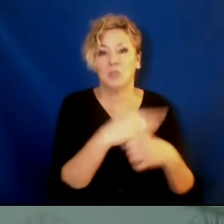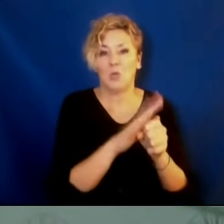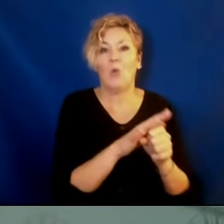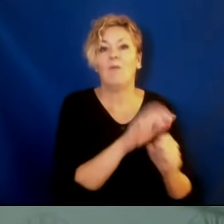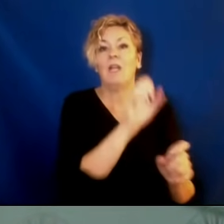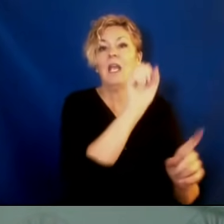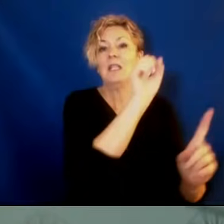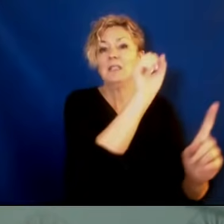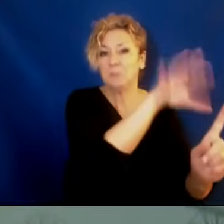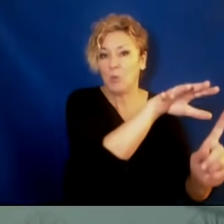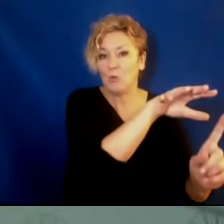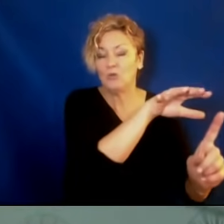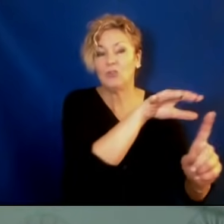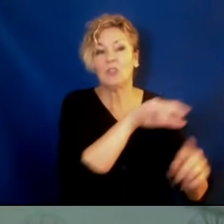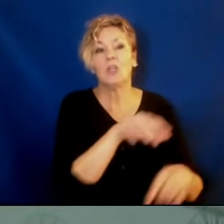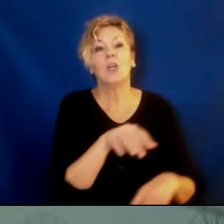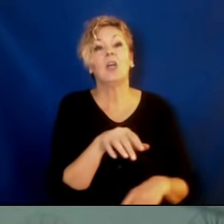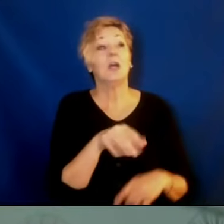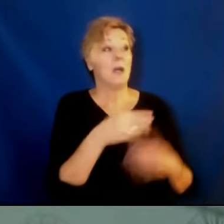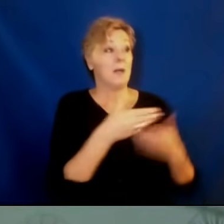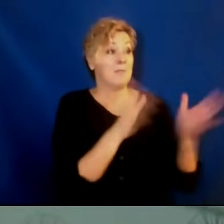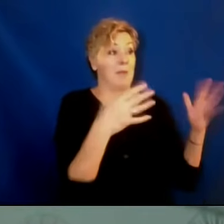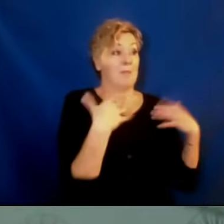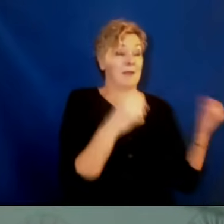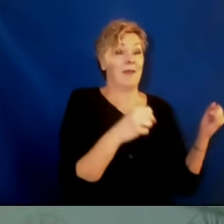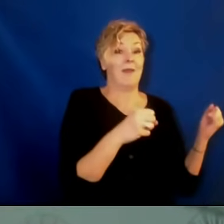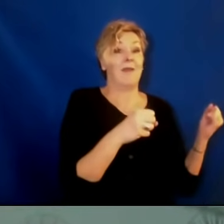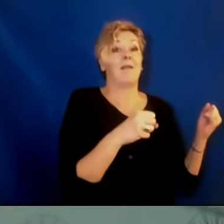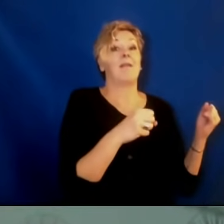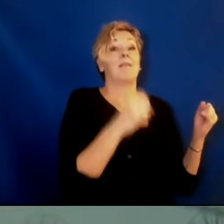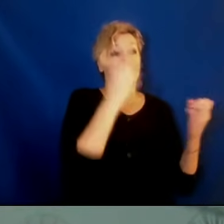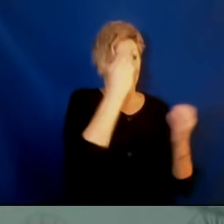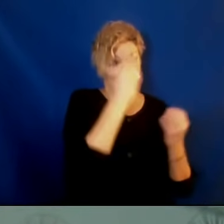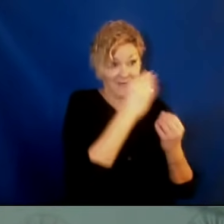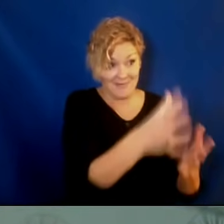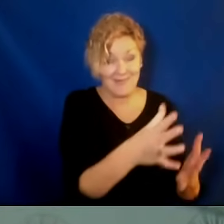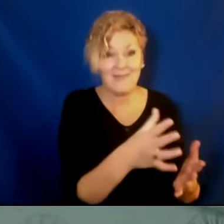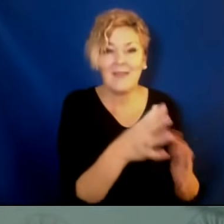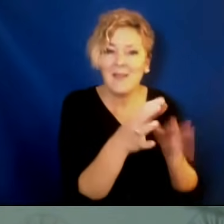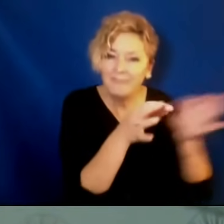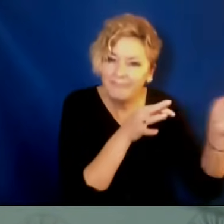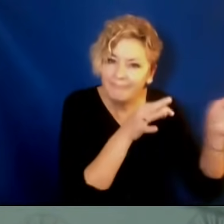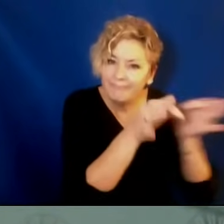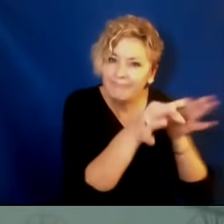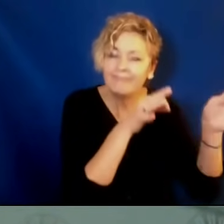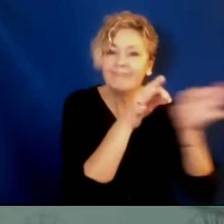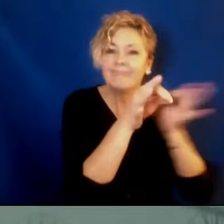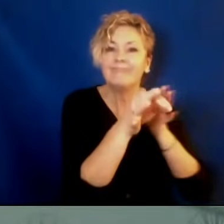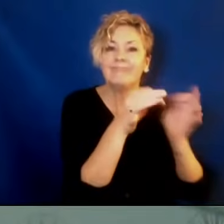enabled to notify and tell them when, how long what they need to do and how intense the contact